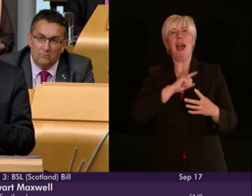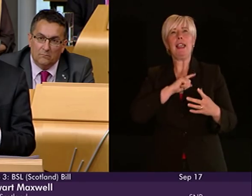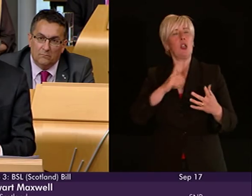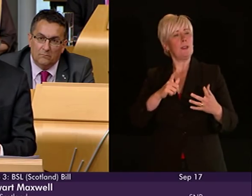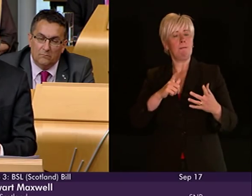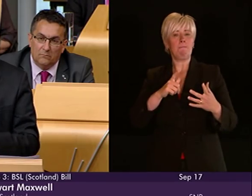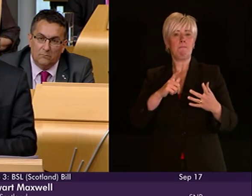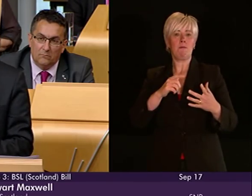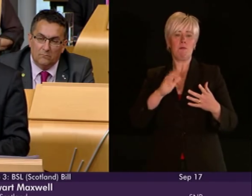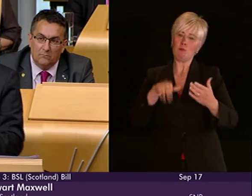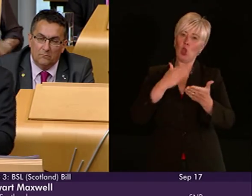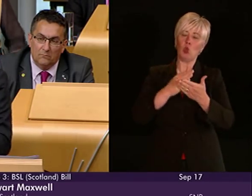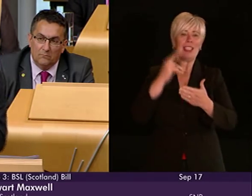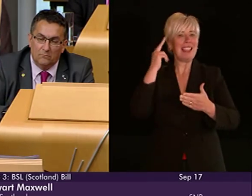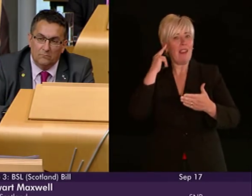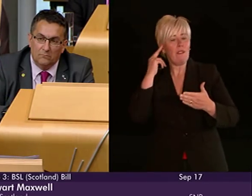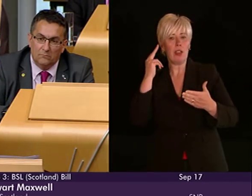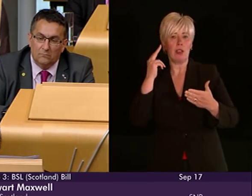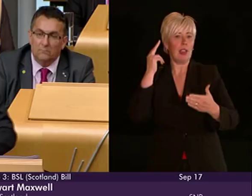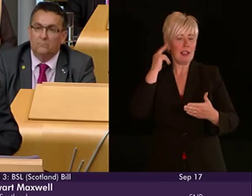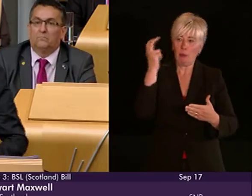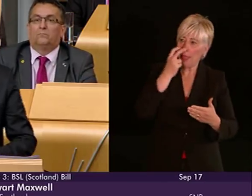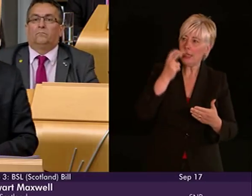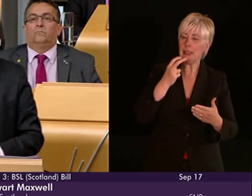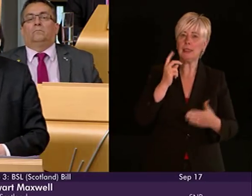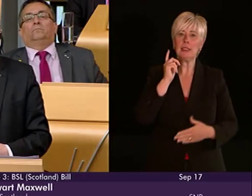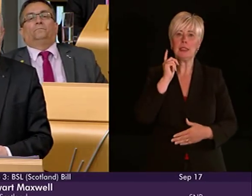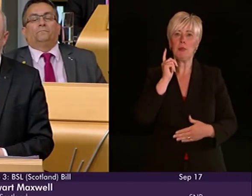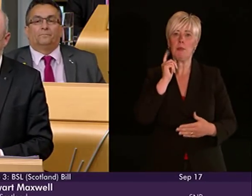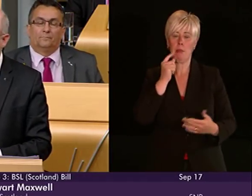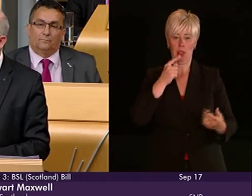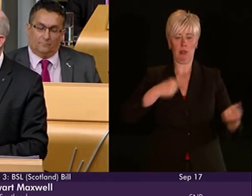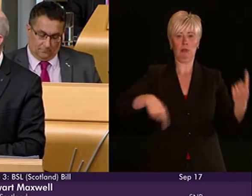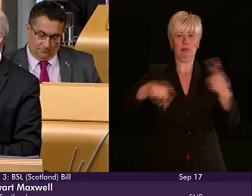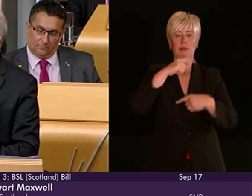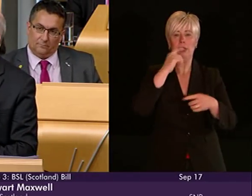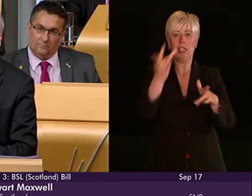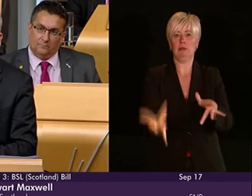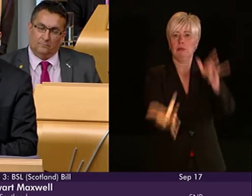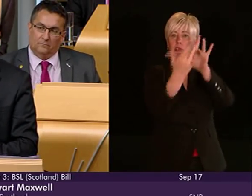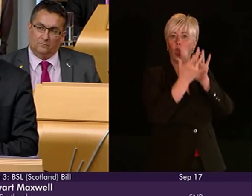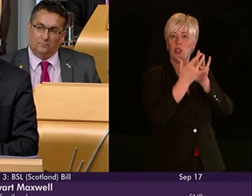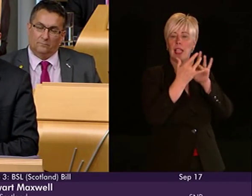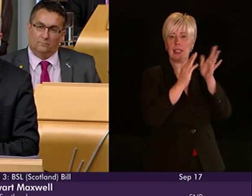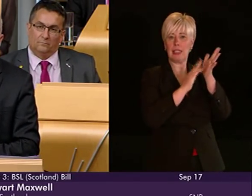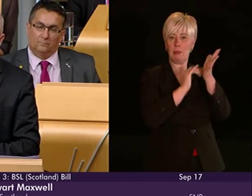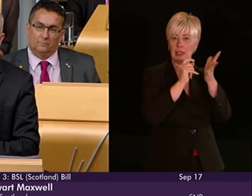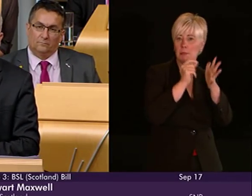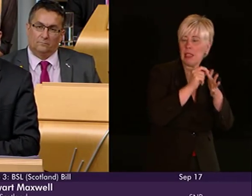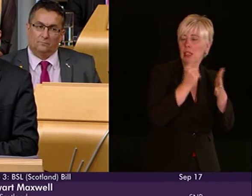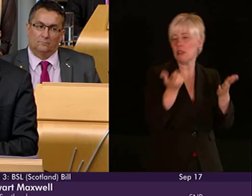deaf and deafblind community members and constituents can get in touch with their MSPs and MPs quickly